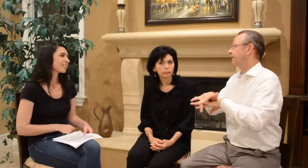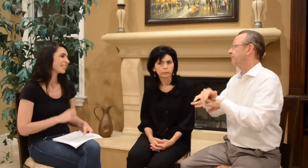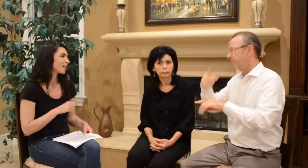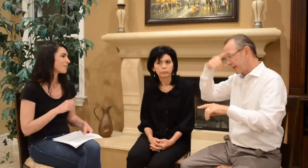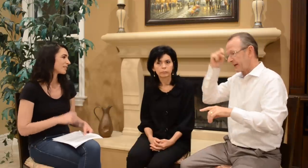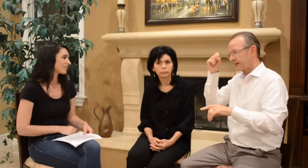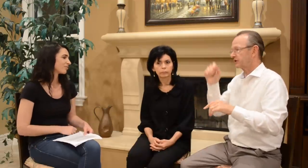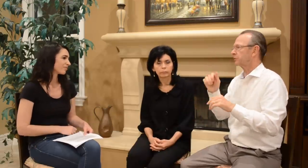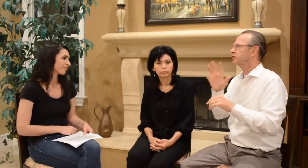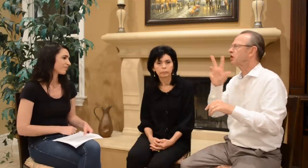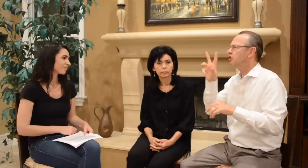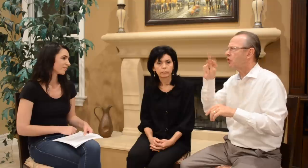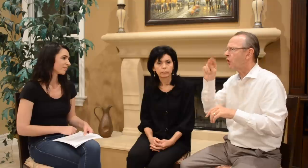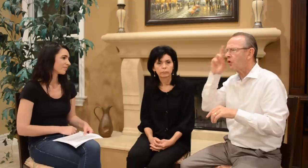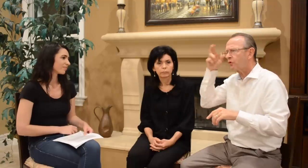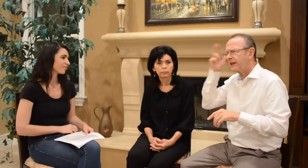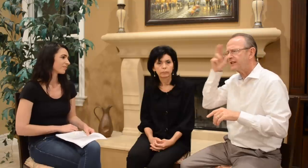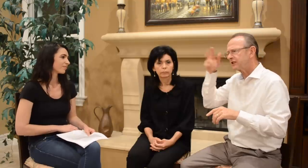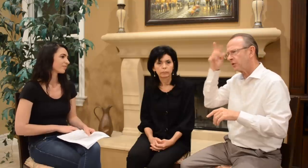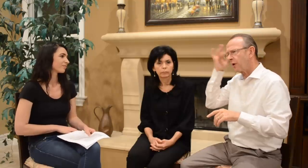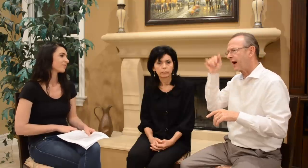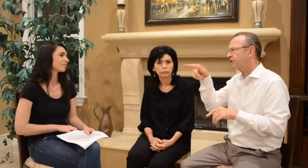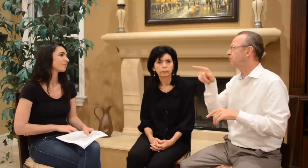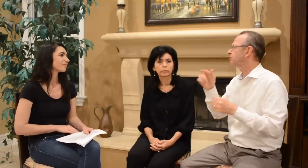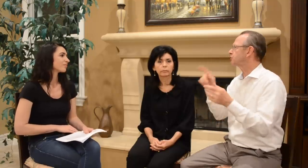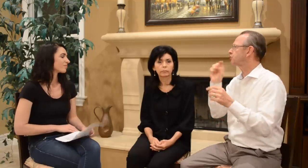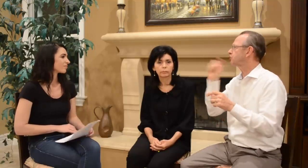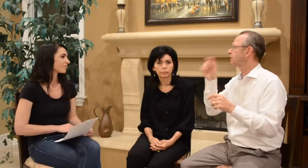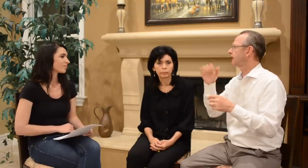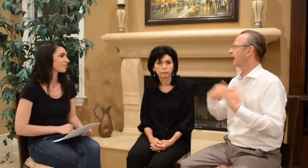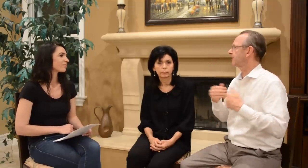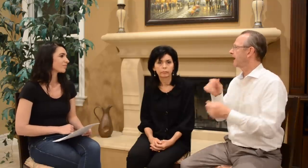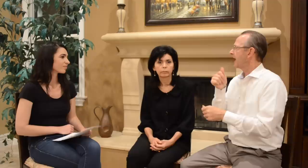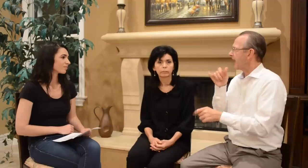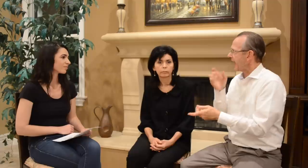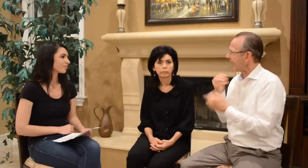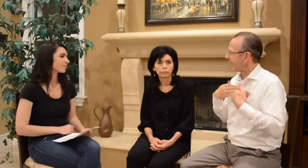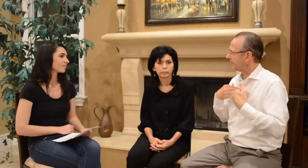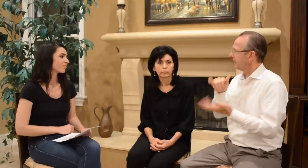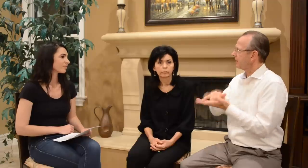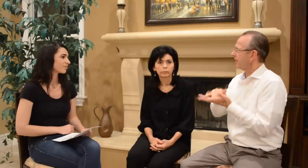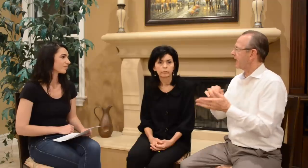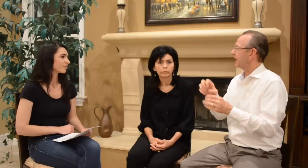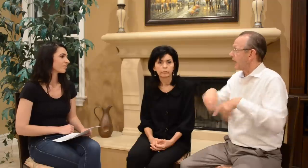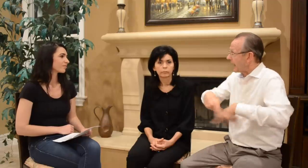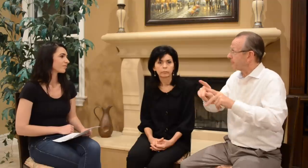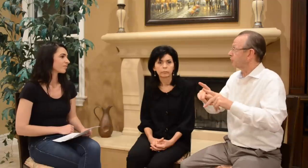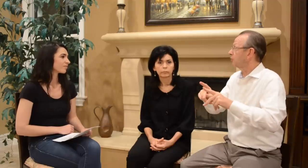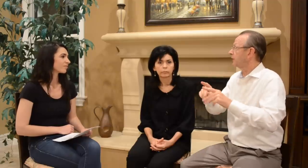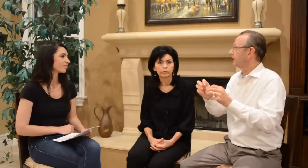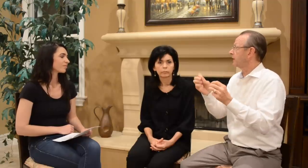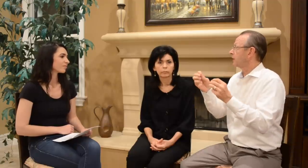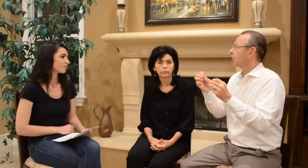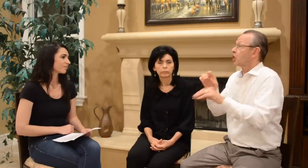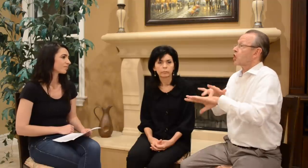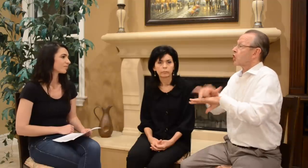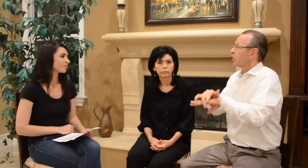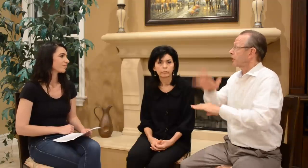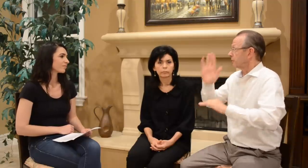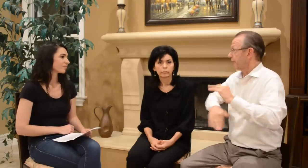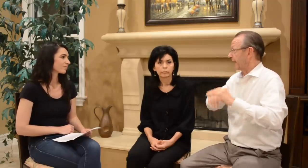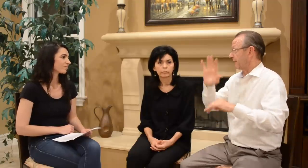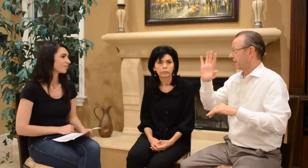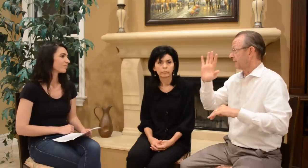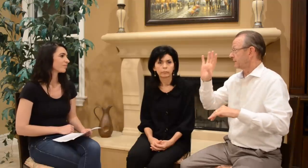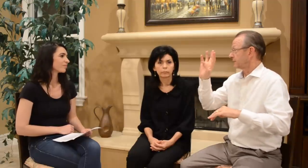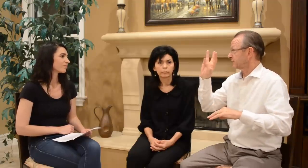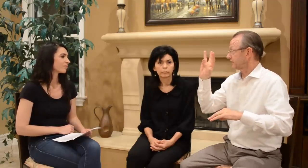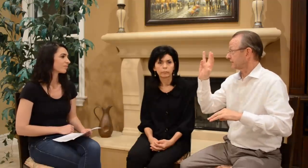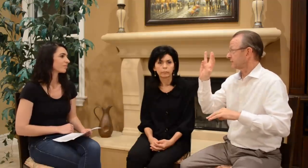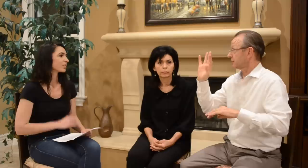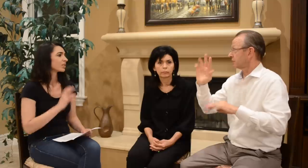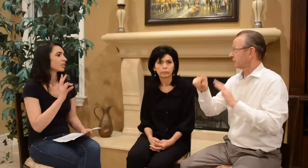because there was no reason why you shouldn’t have had that opportunity earlier than 6th grade.